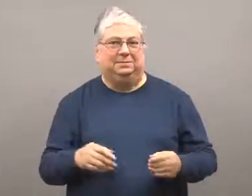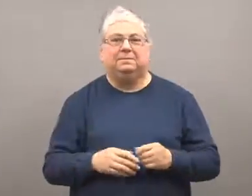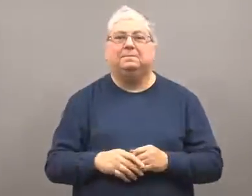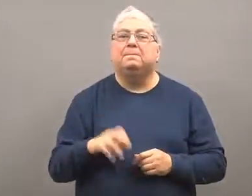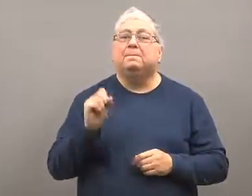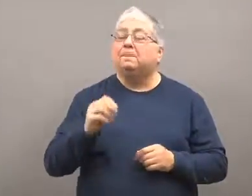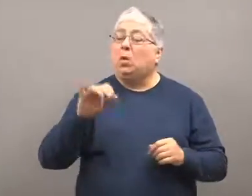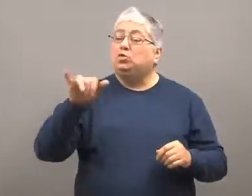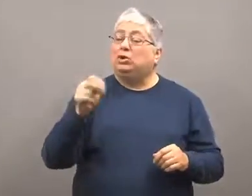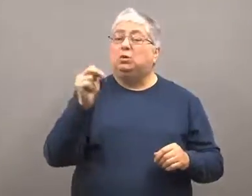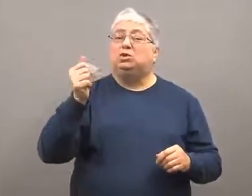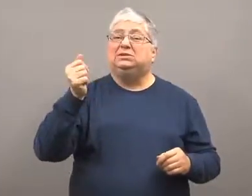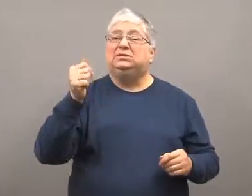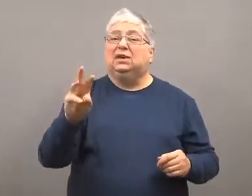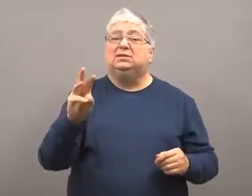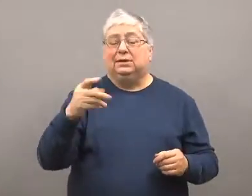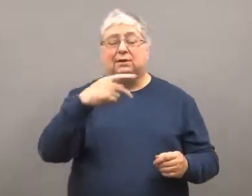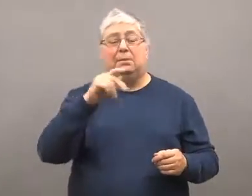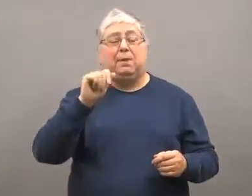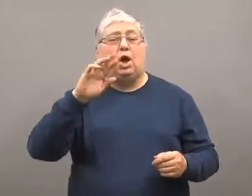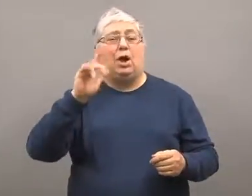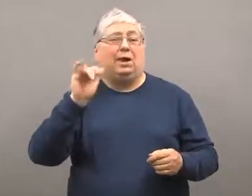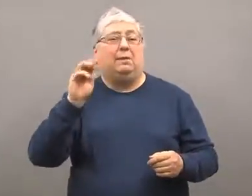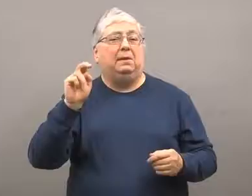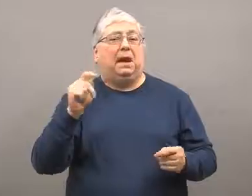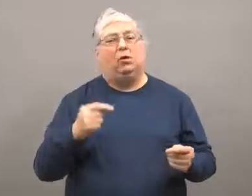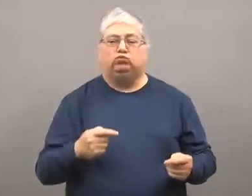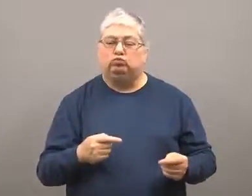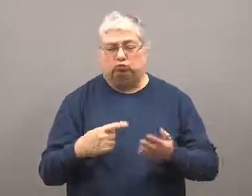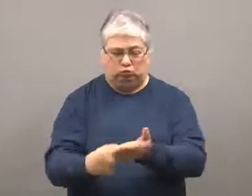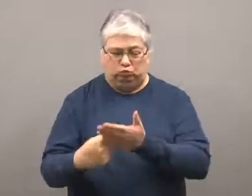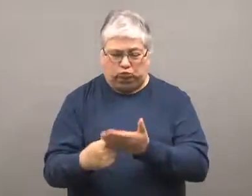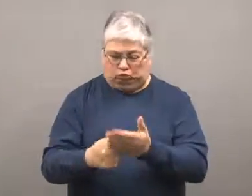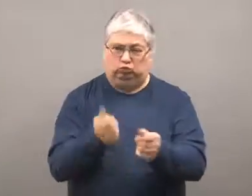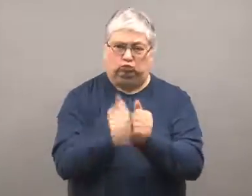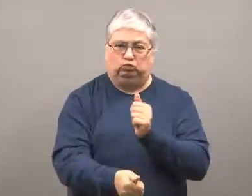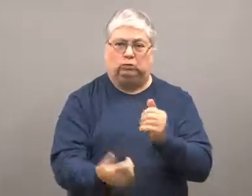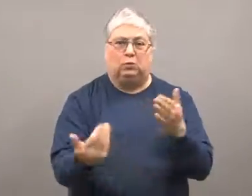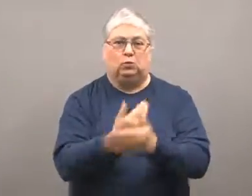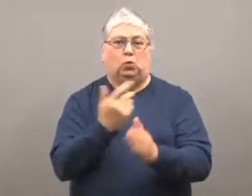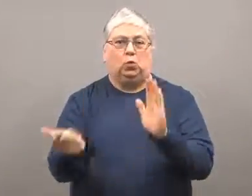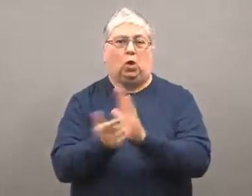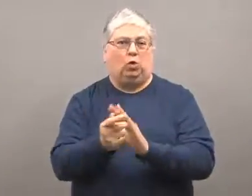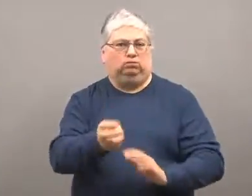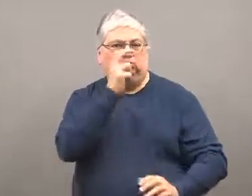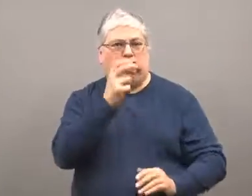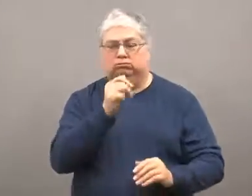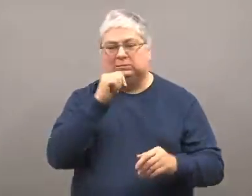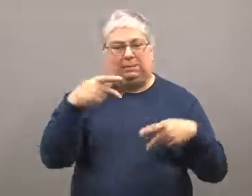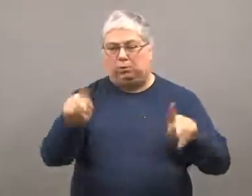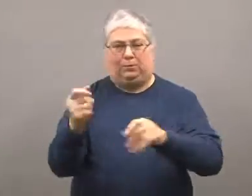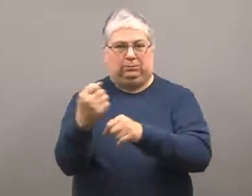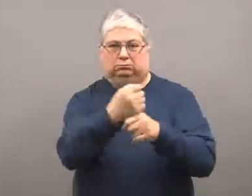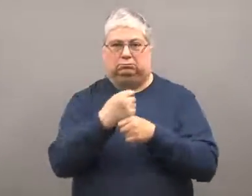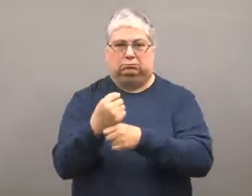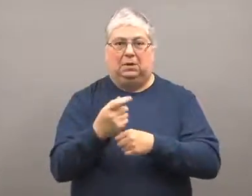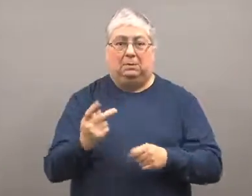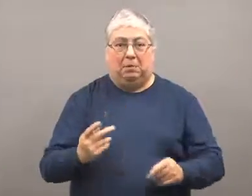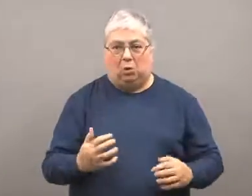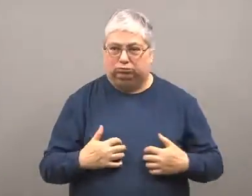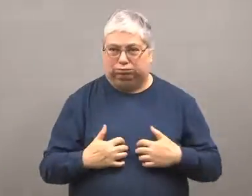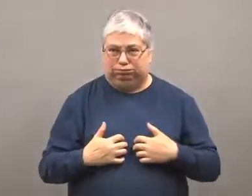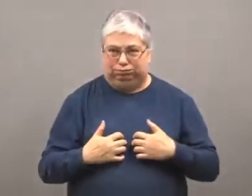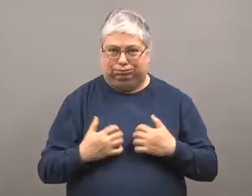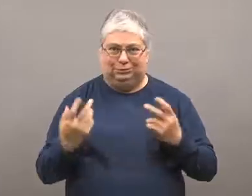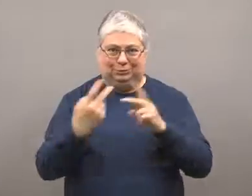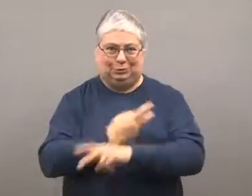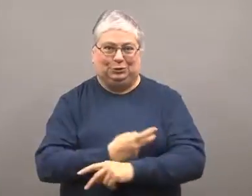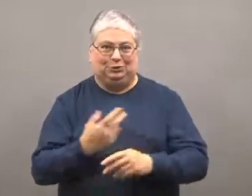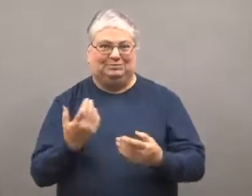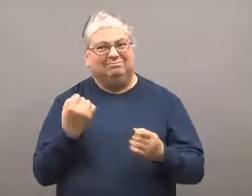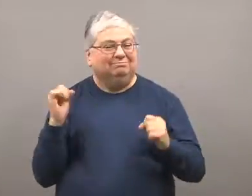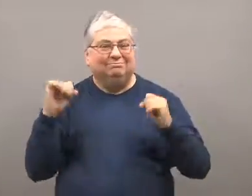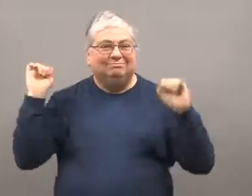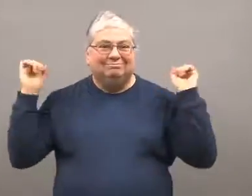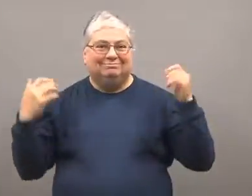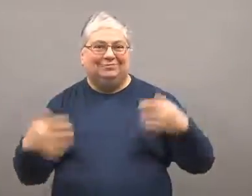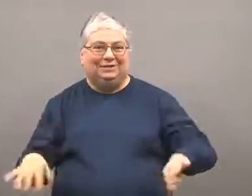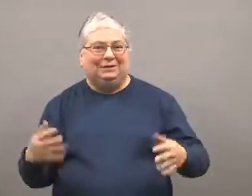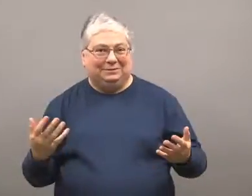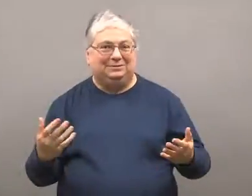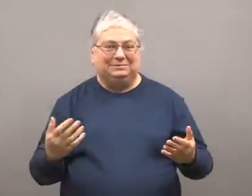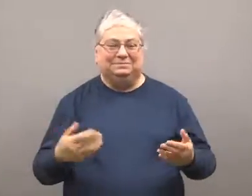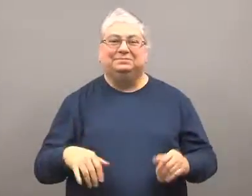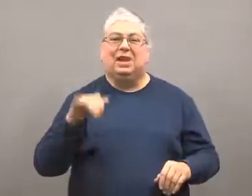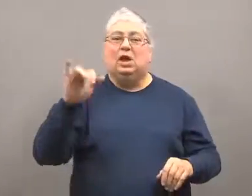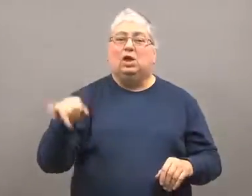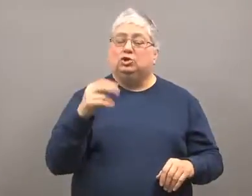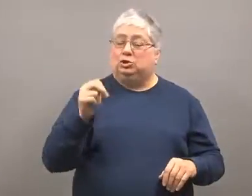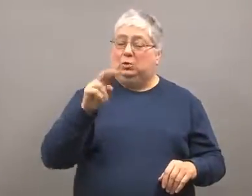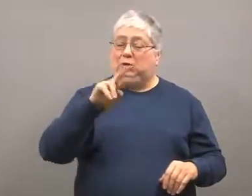Parliament passed a strict law on January 16 banning protests.